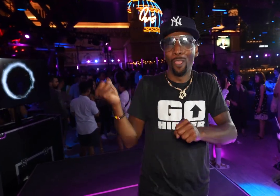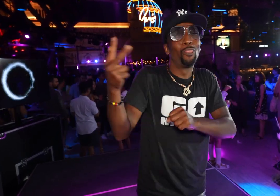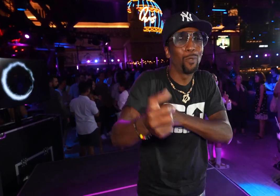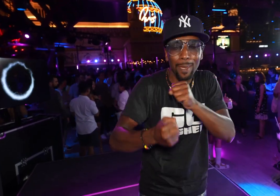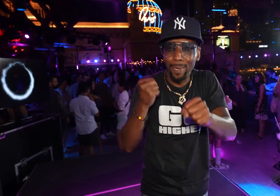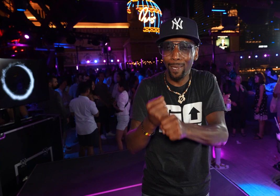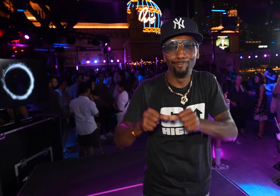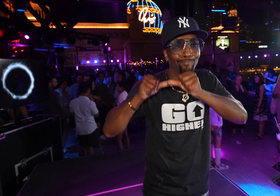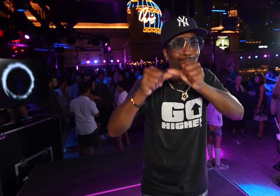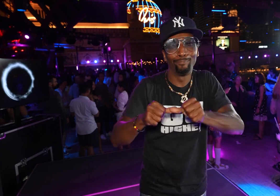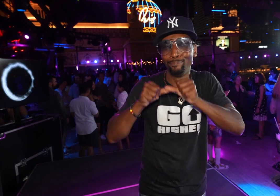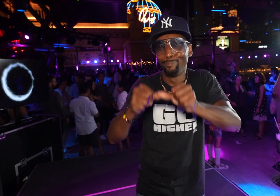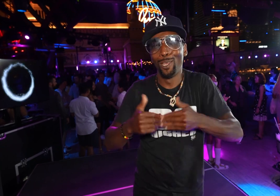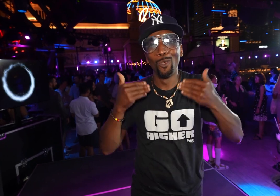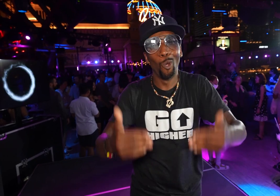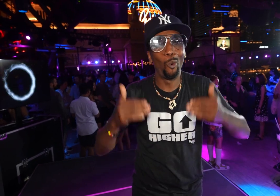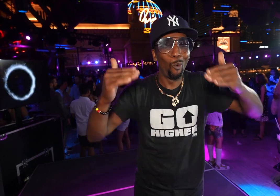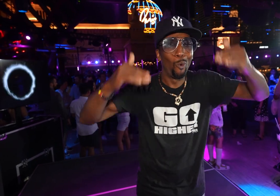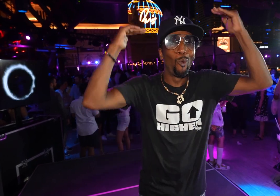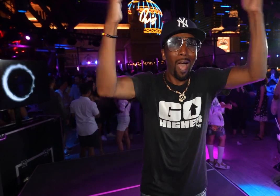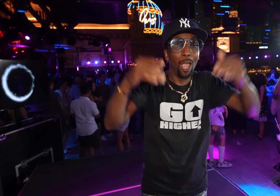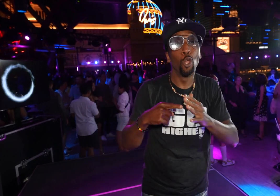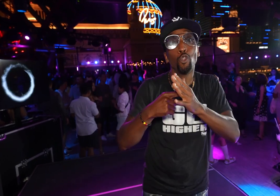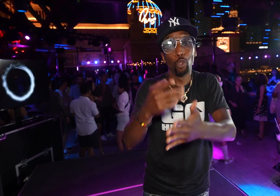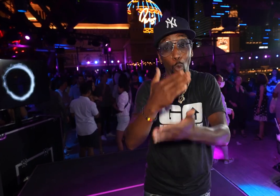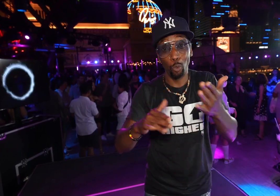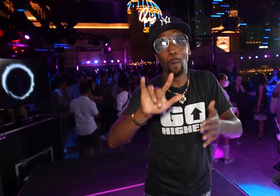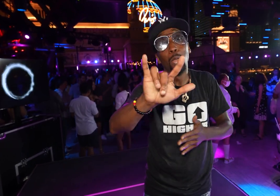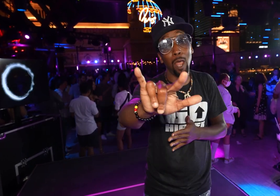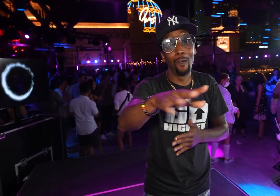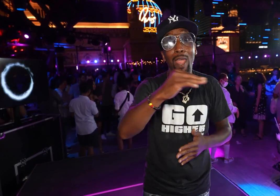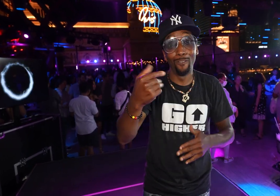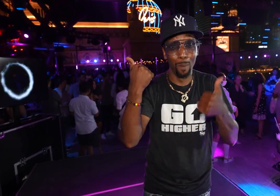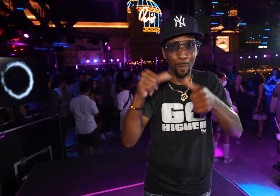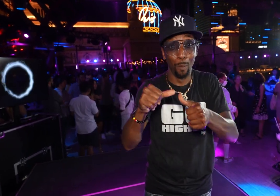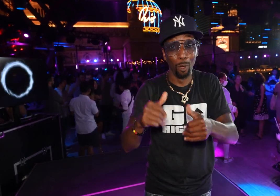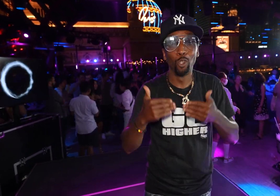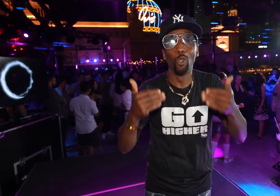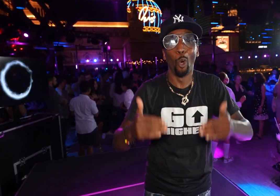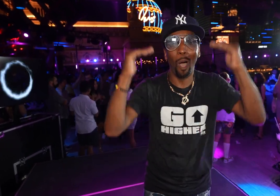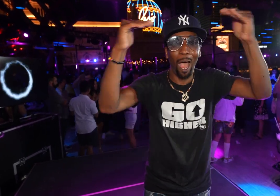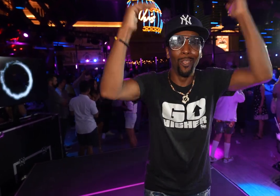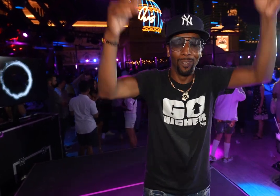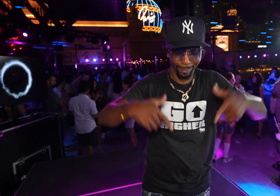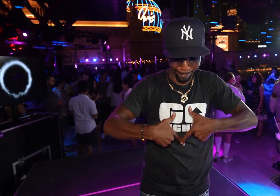and the year after that, we're gonna keep going higher. Sho sum luv, and remember, go higher.